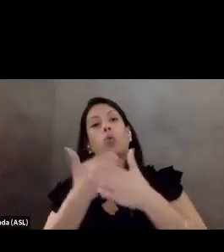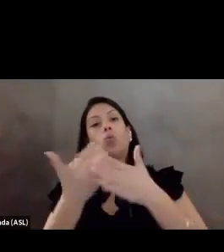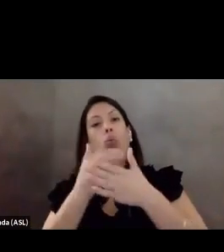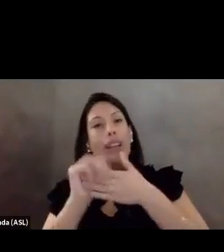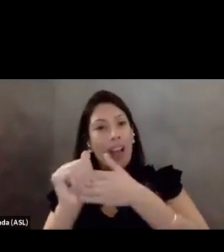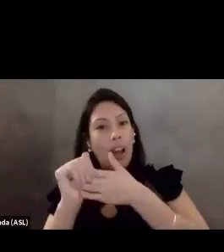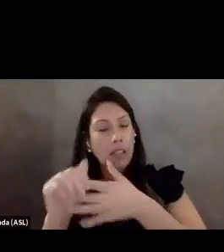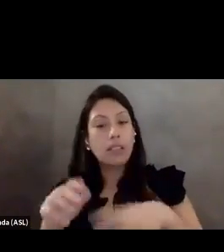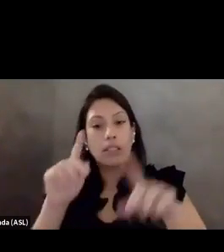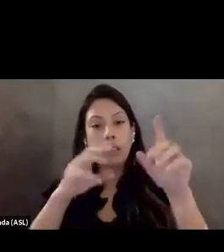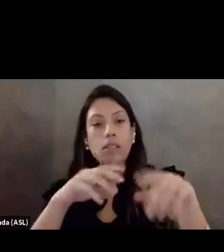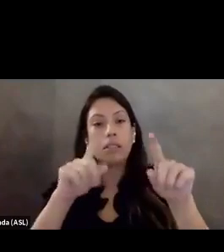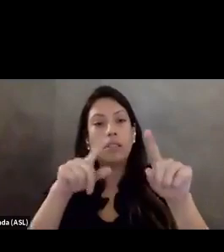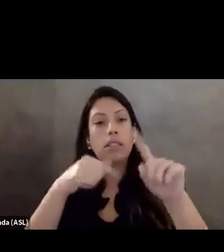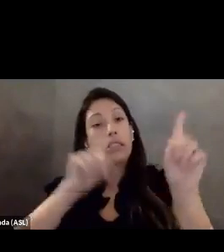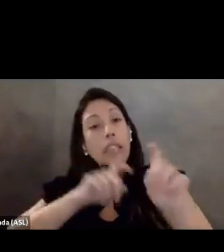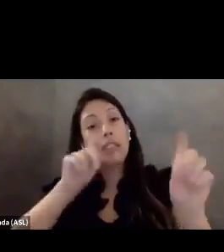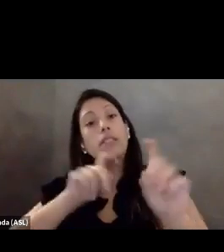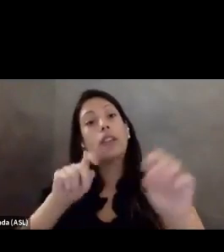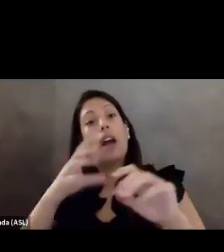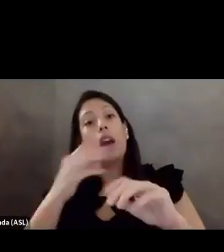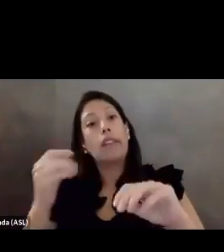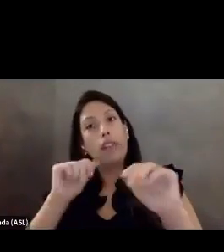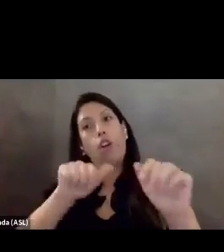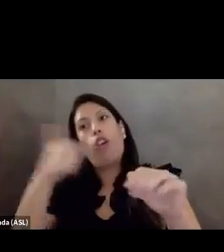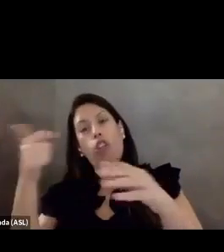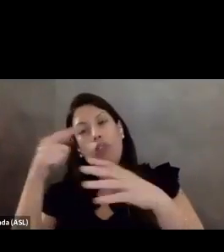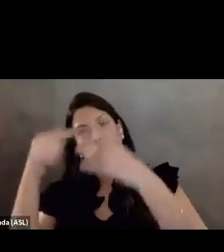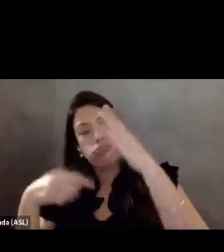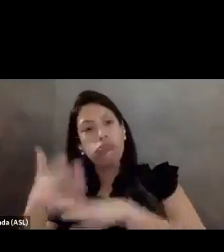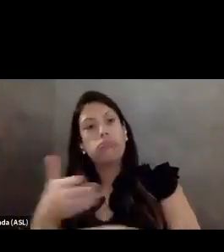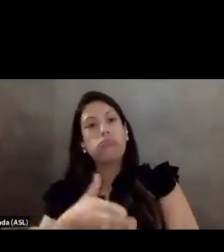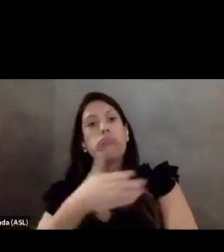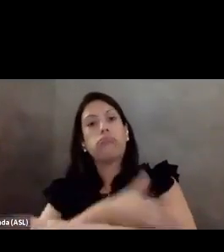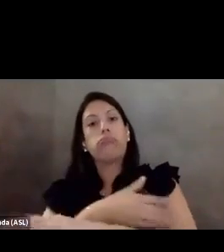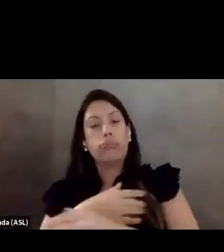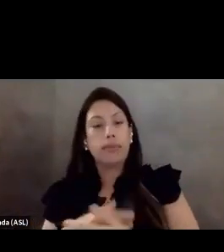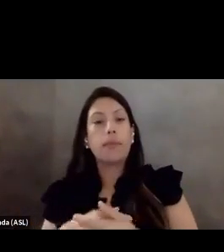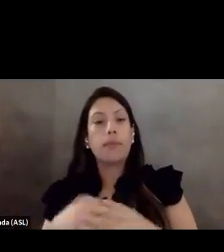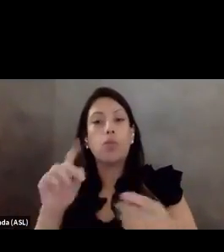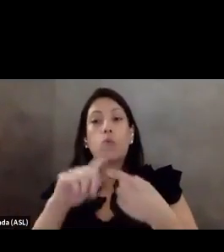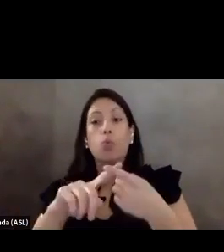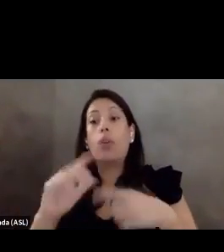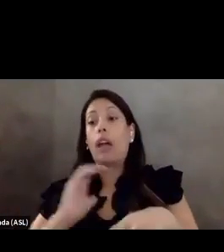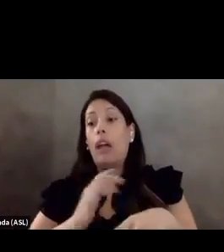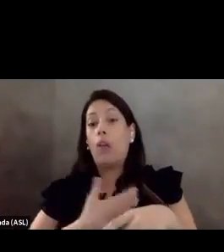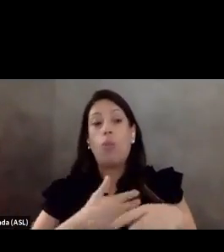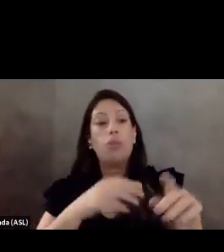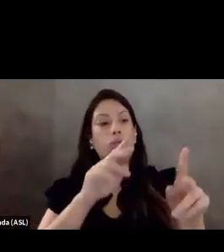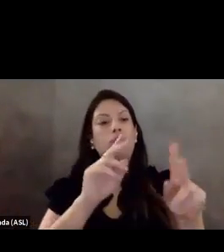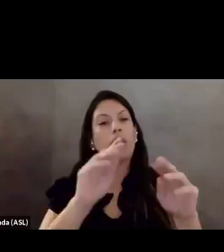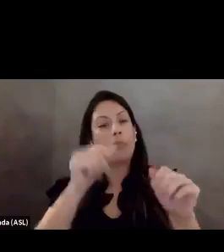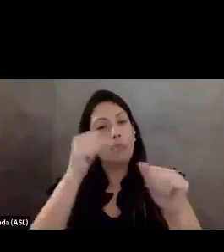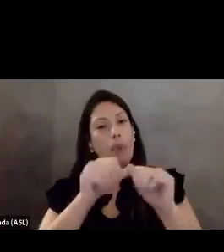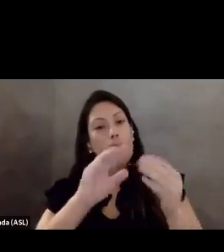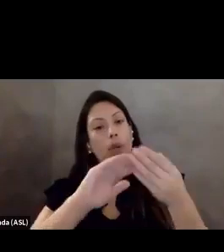other great improvements in our outreach to our lower twenty five percent in terms of socioeconomic status.